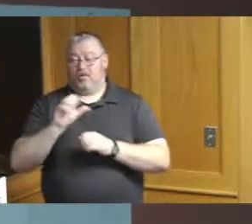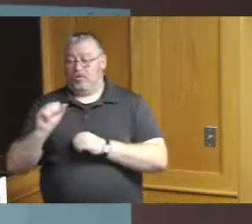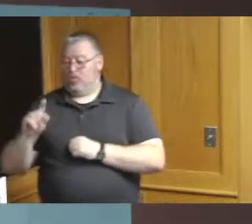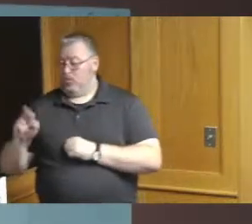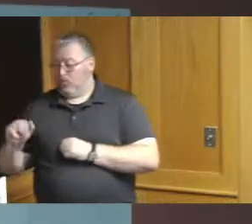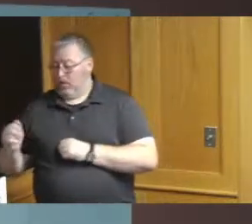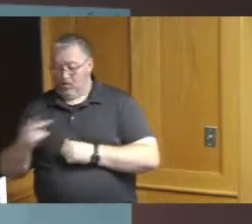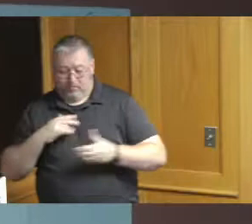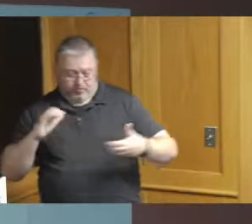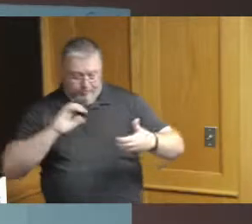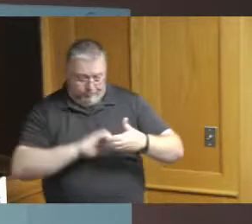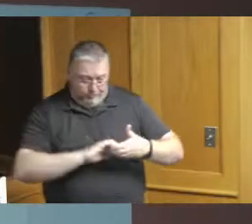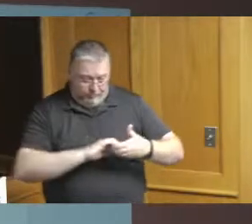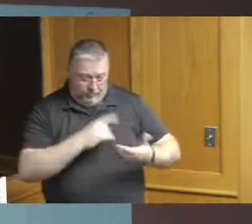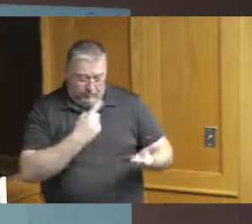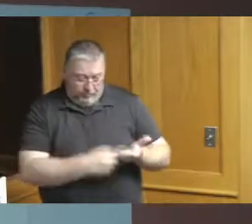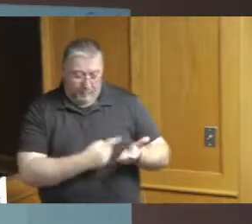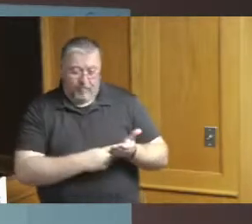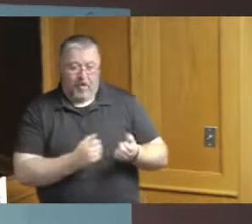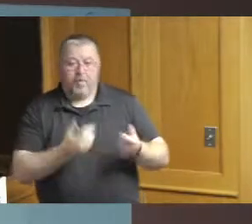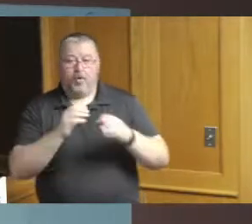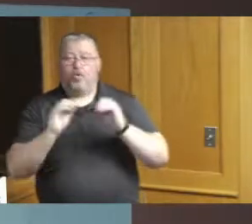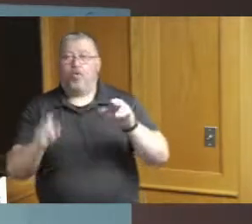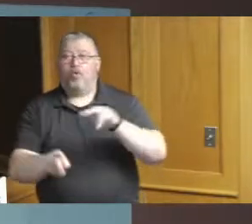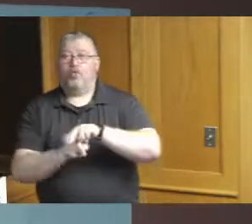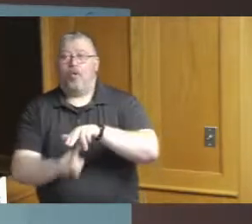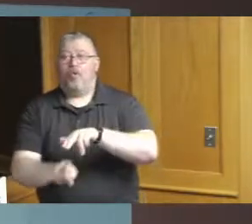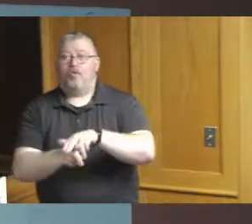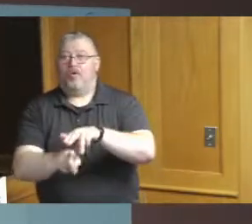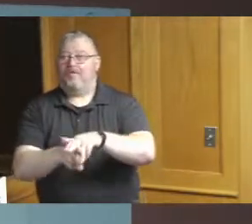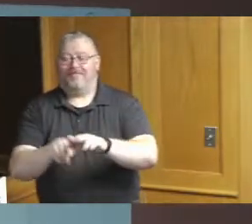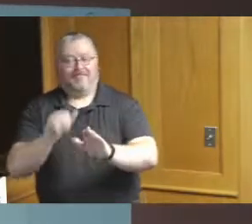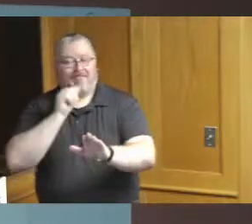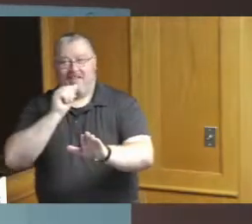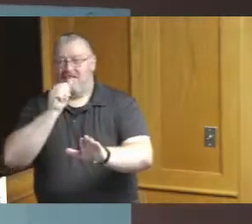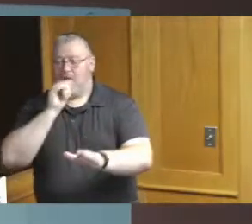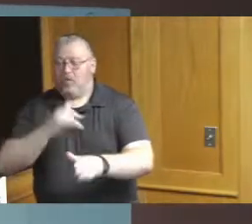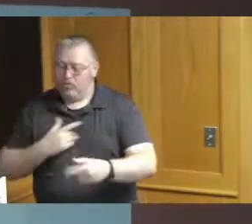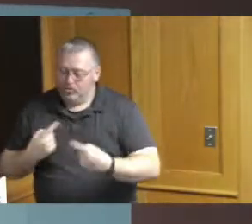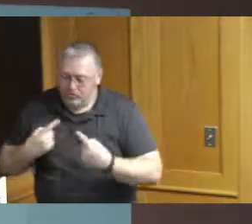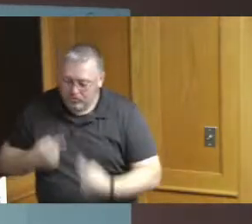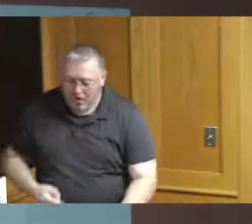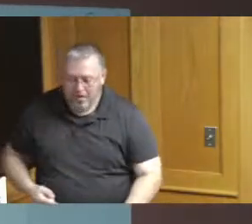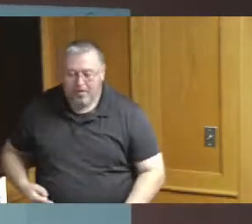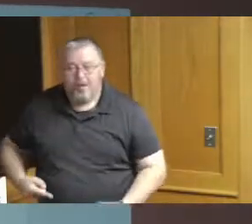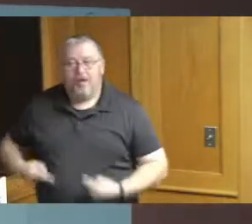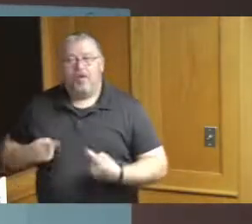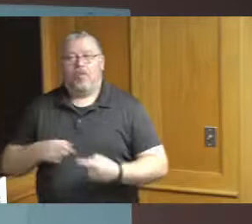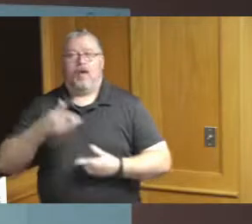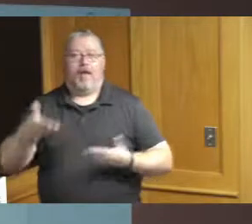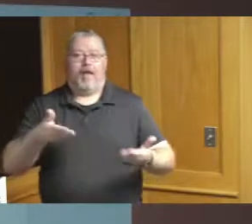increasing number of no-shows it is not a secret we have struggled with hiring operators there is a